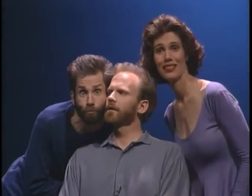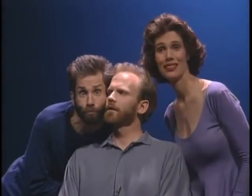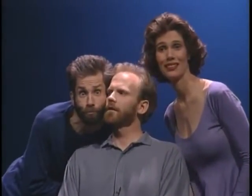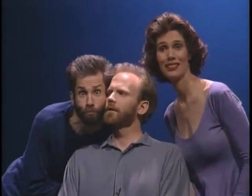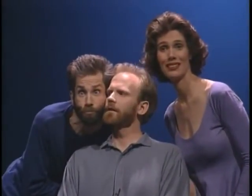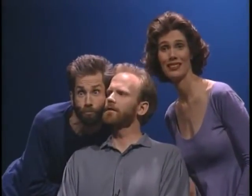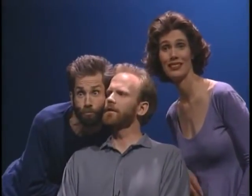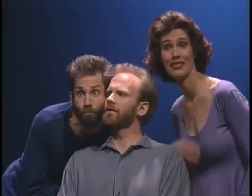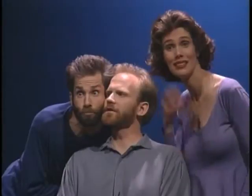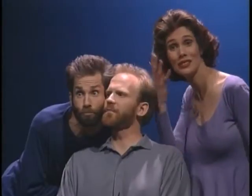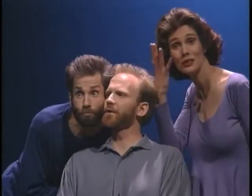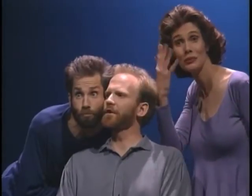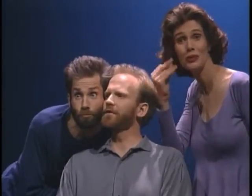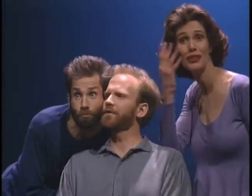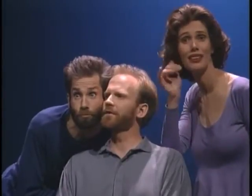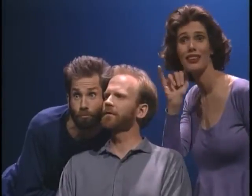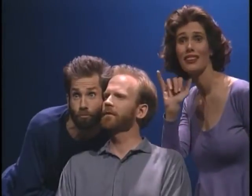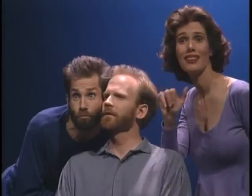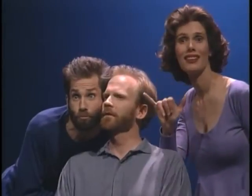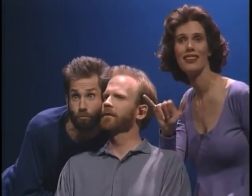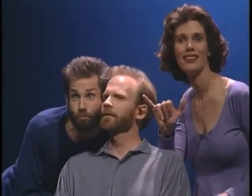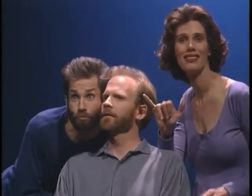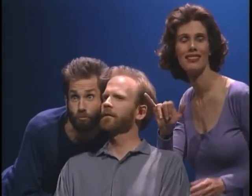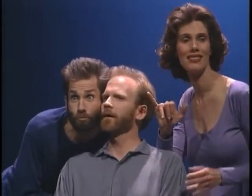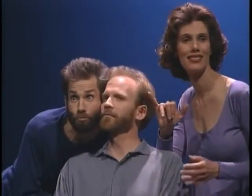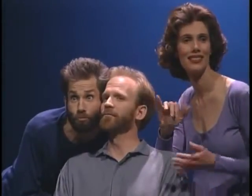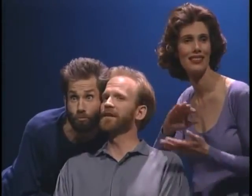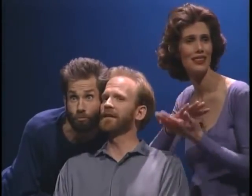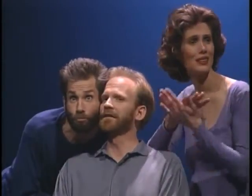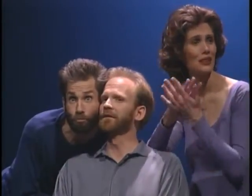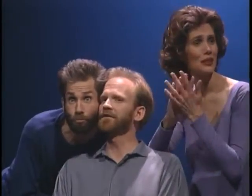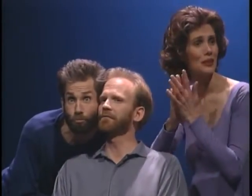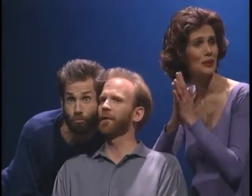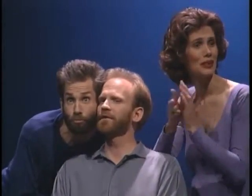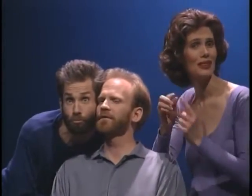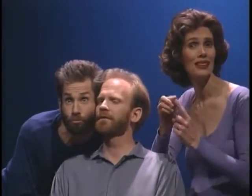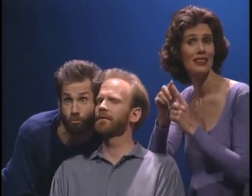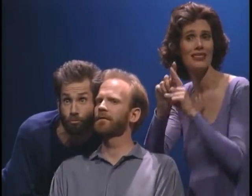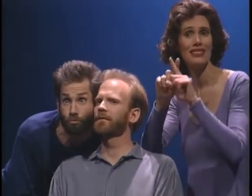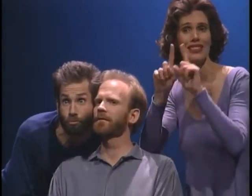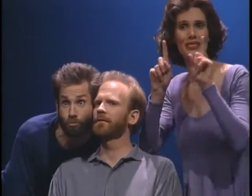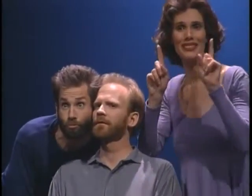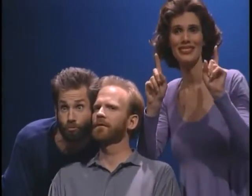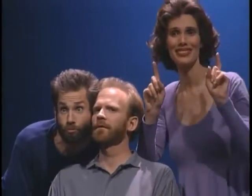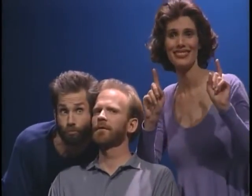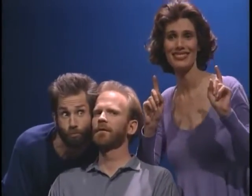is the experience of being different